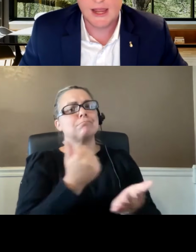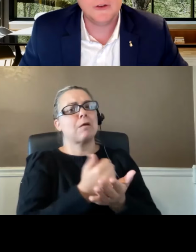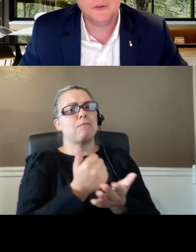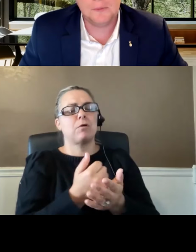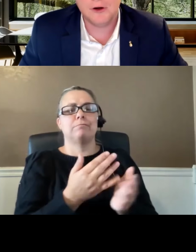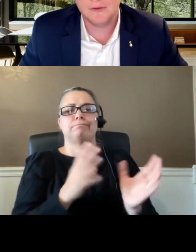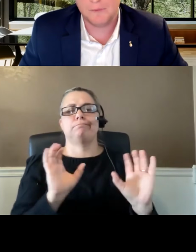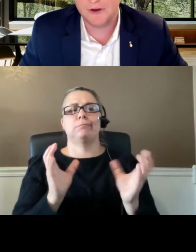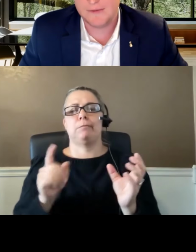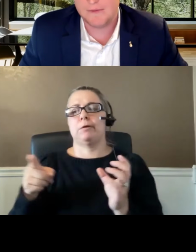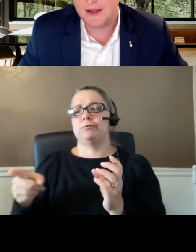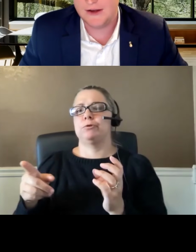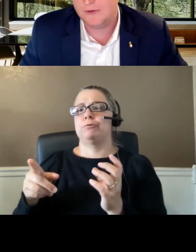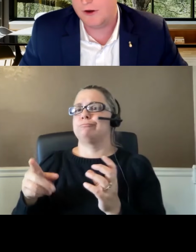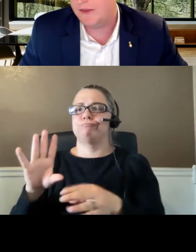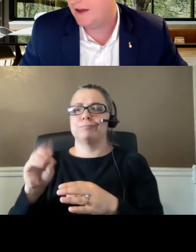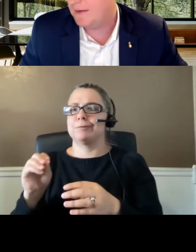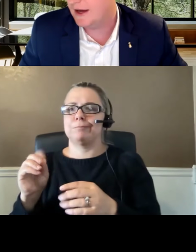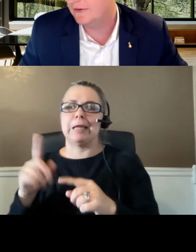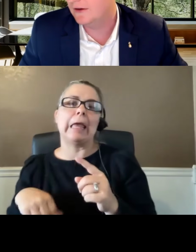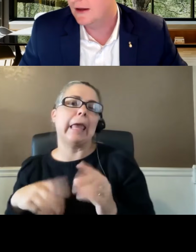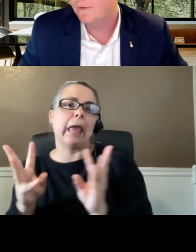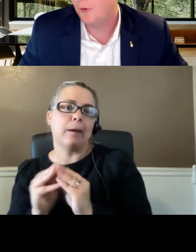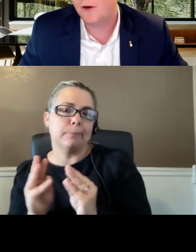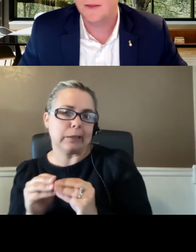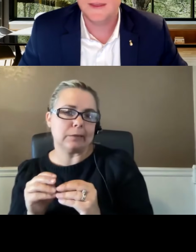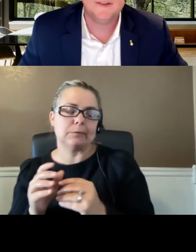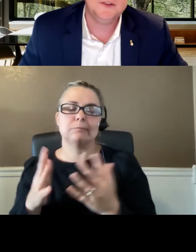It's also important, when we're talking about remediation, what are the timelines for the